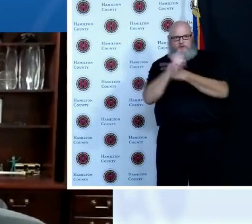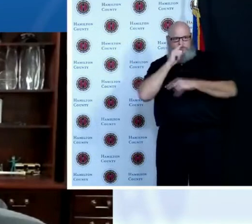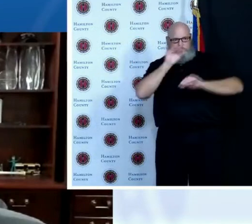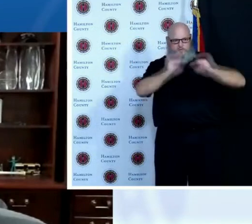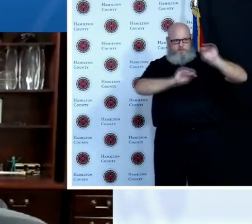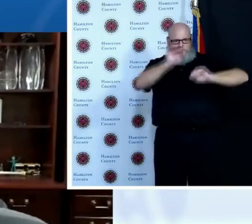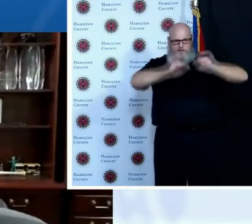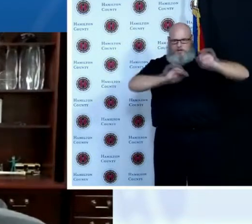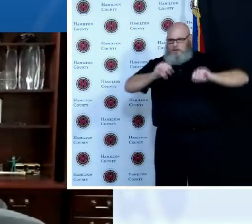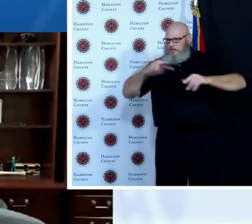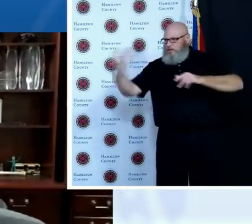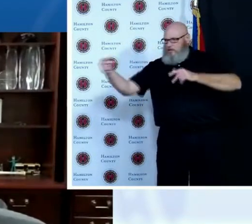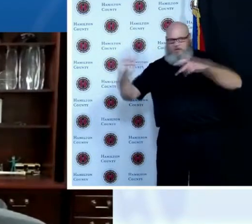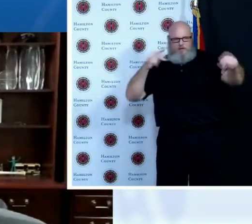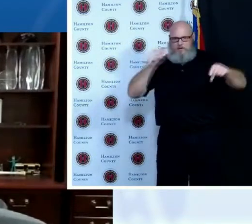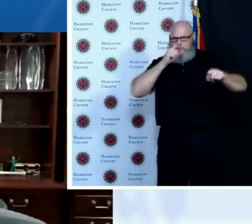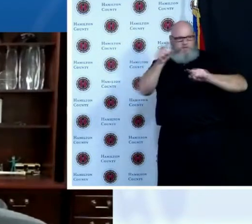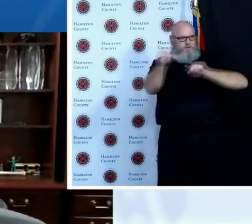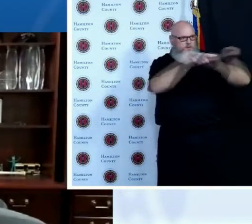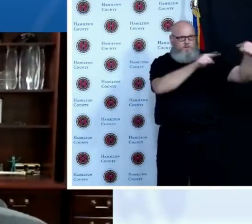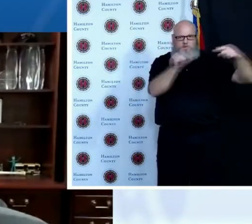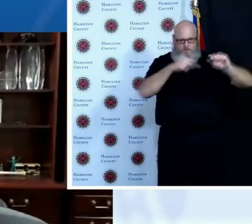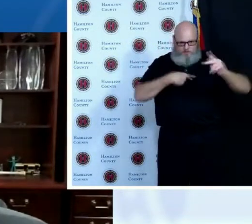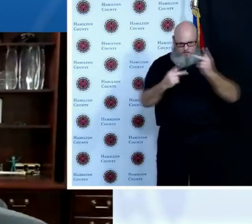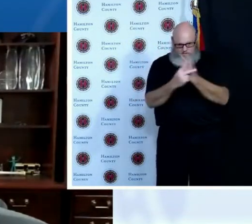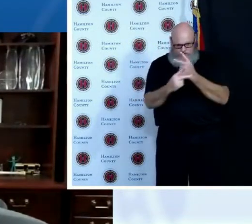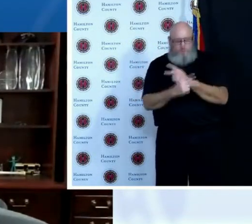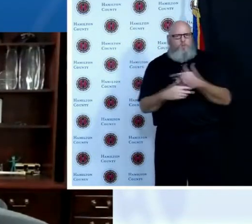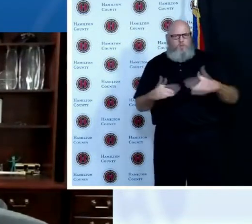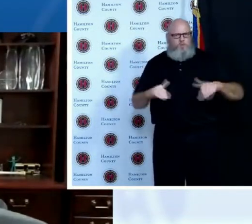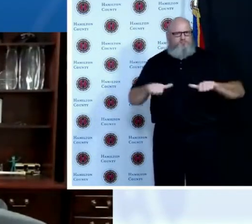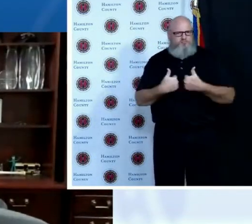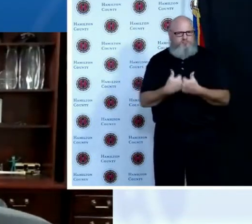both at a state level and a regional level to really make sure we understand that